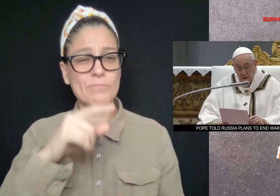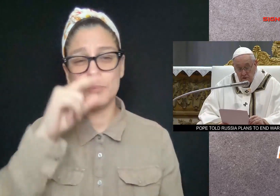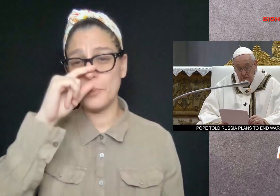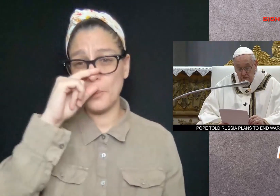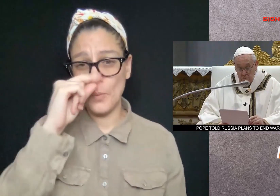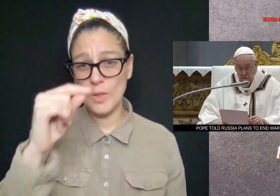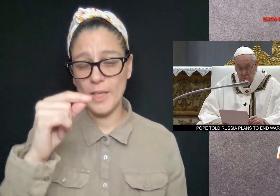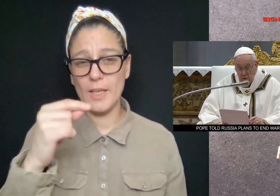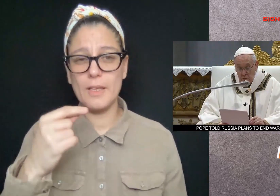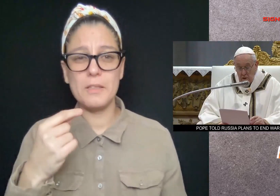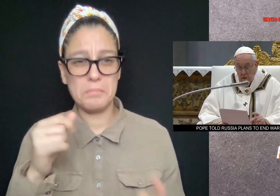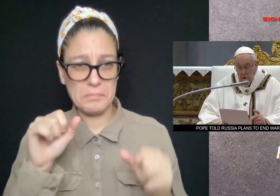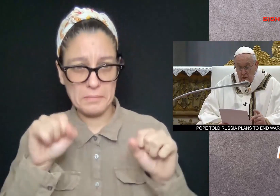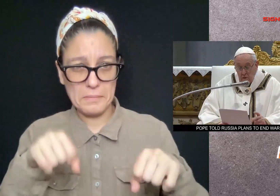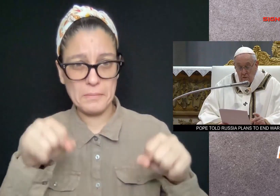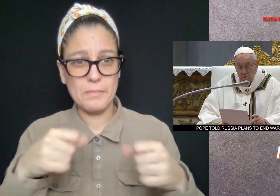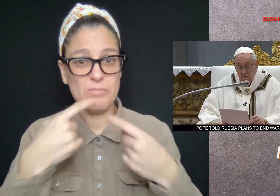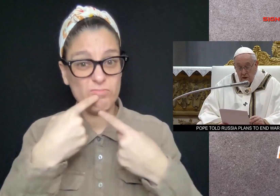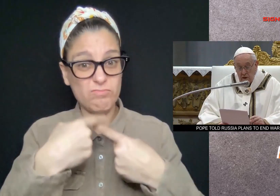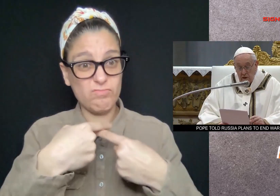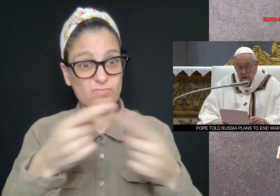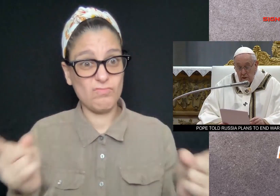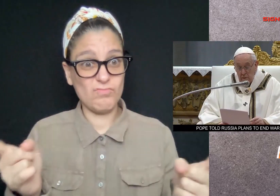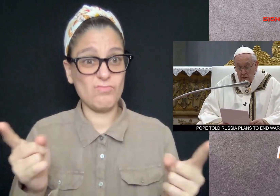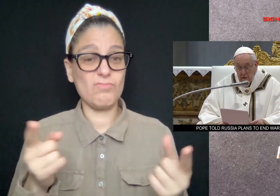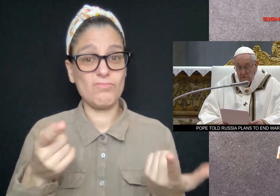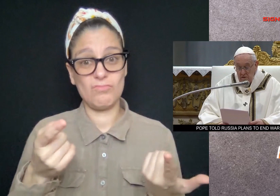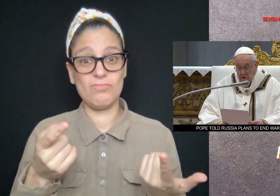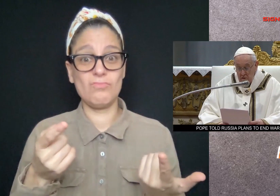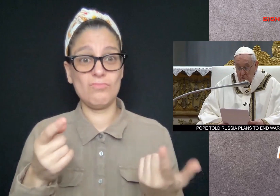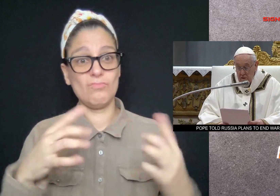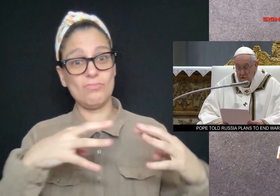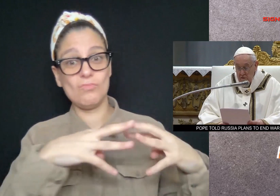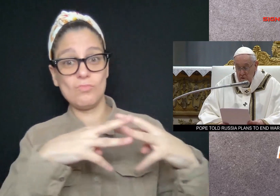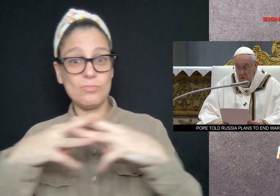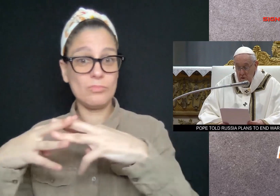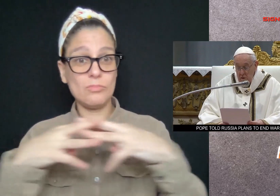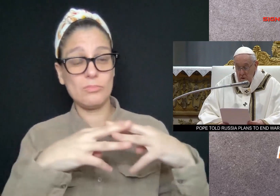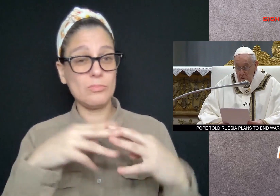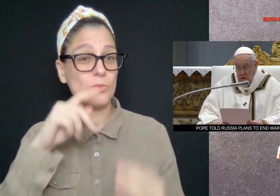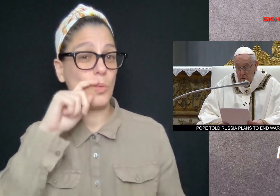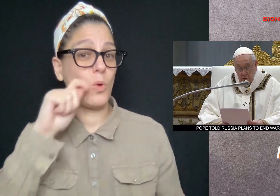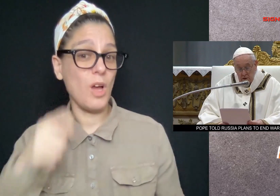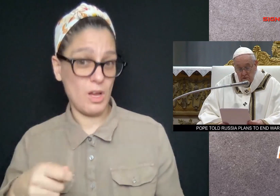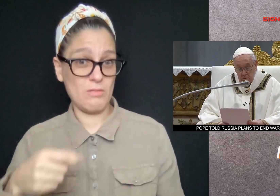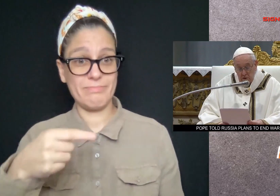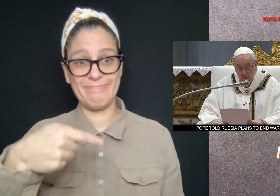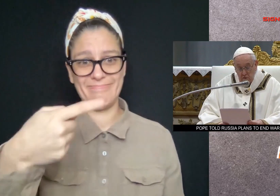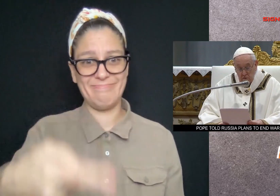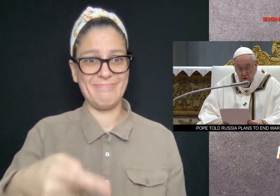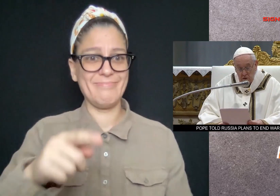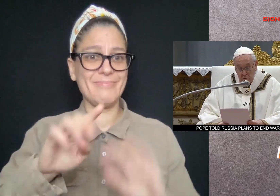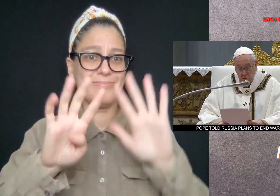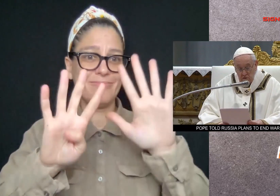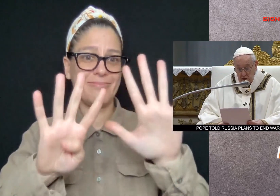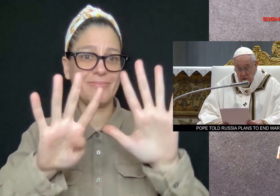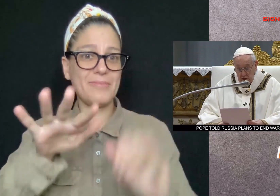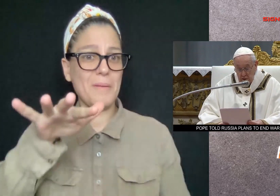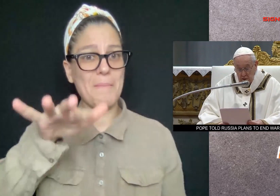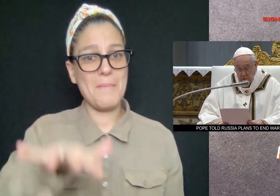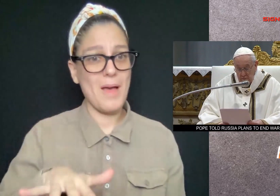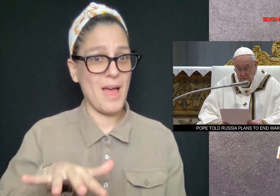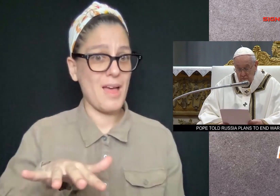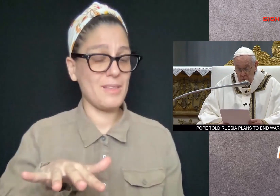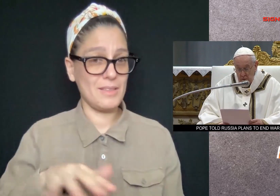US and Western officials believe Putin could formally declare war on Ukraine on May 9